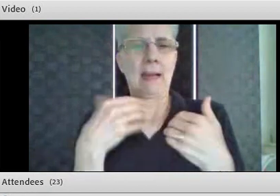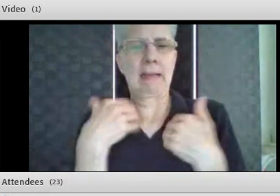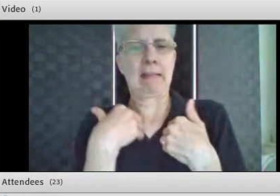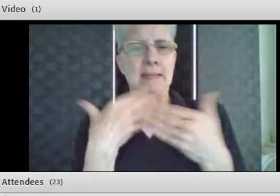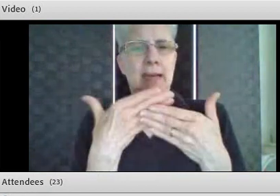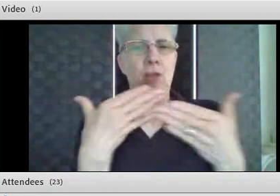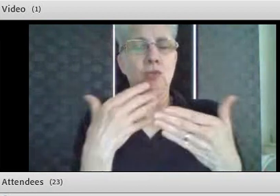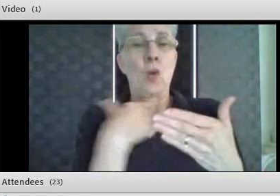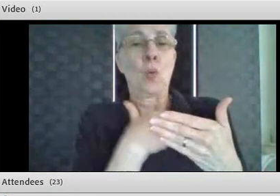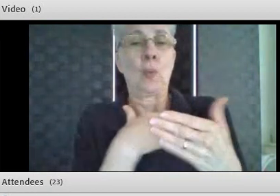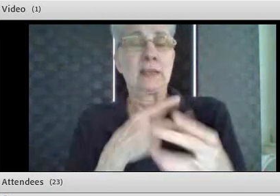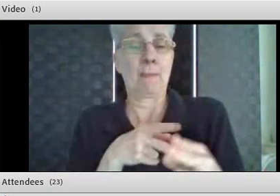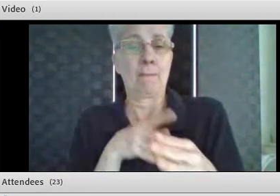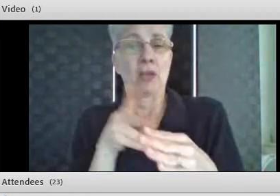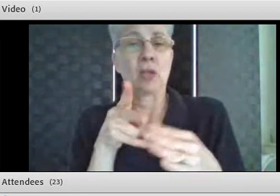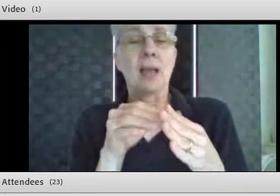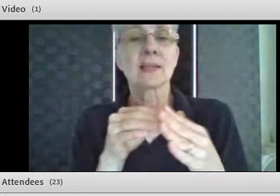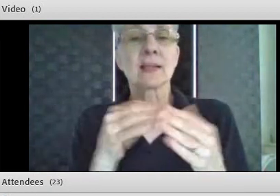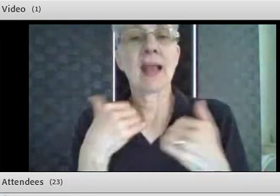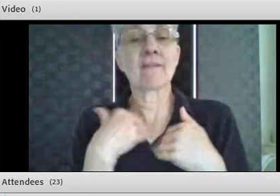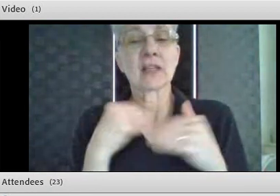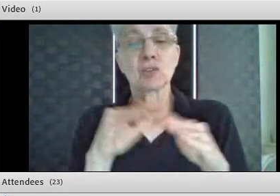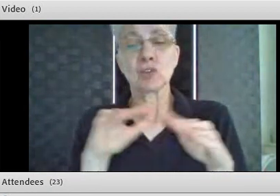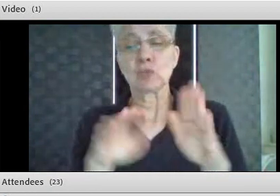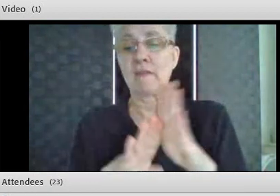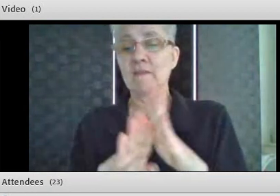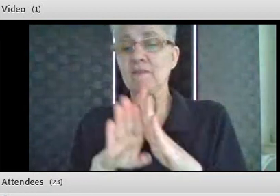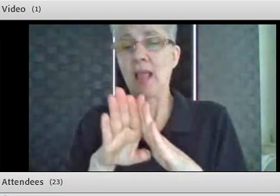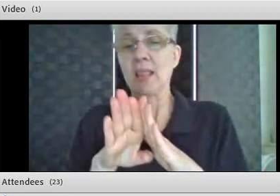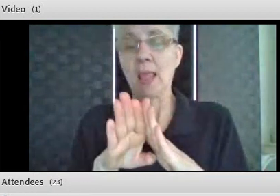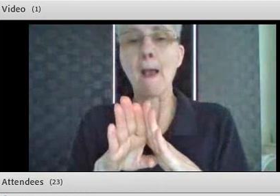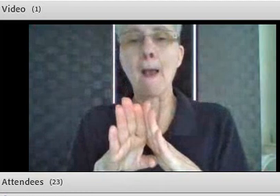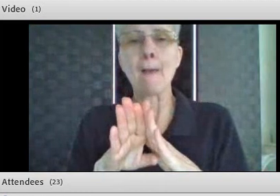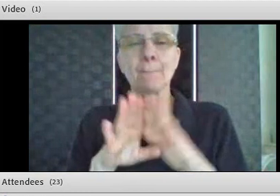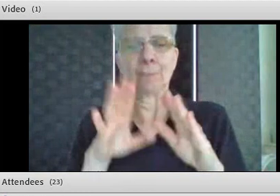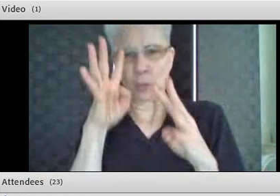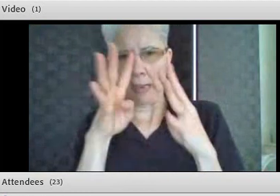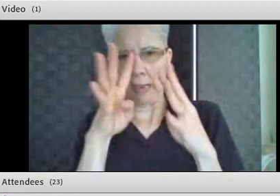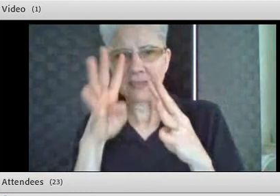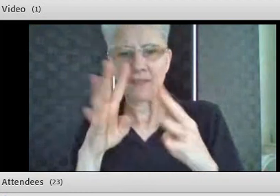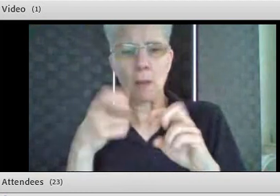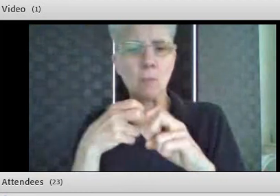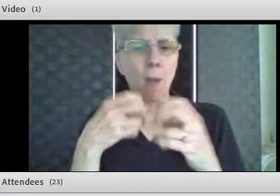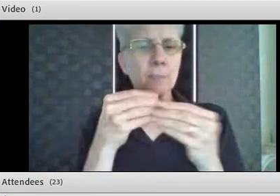We specialize in having the children develop their creativity, their problem-solving skills,